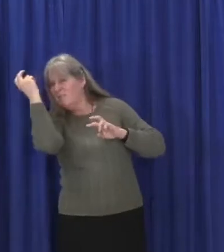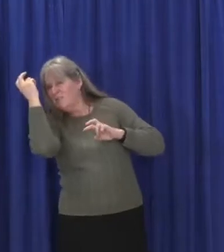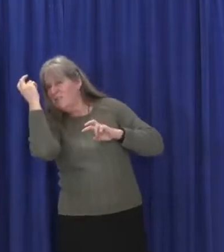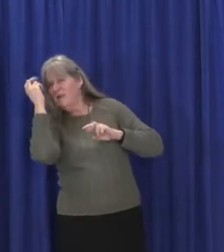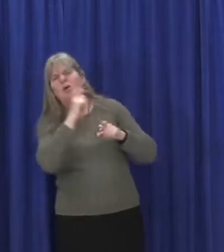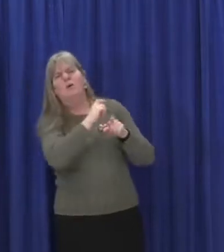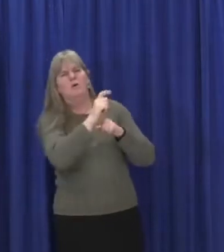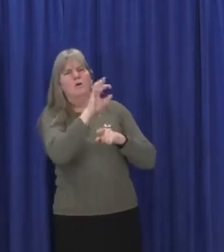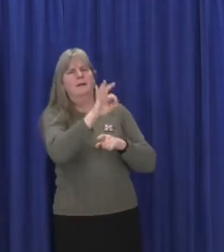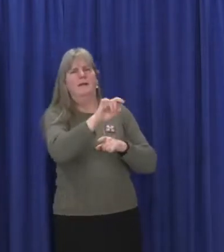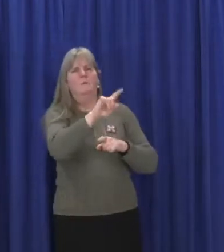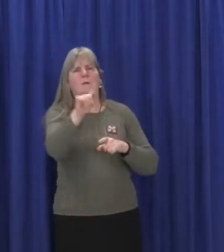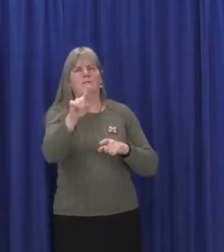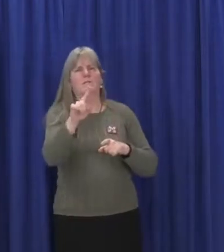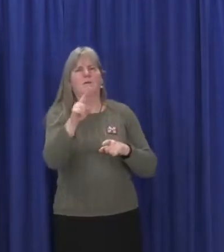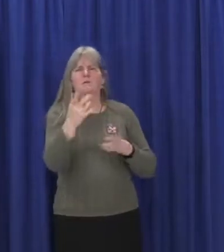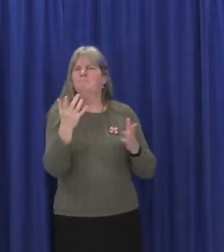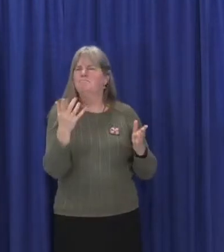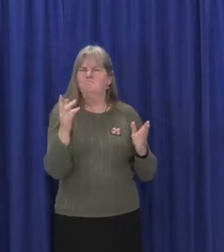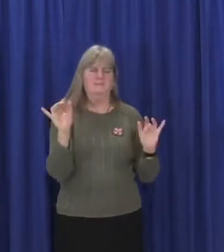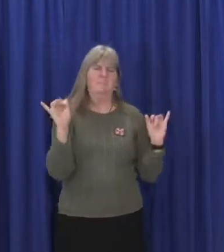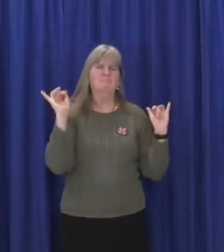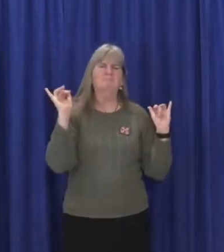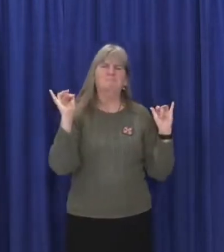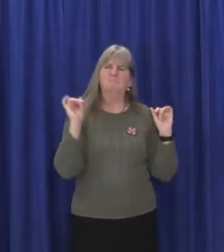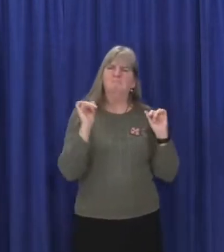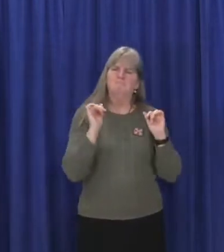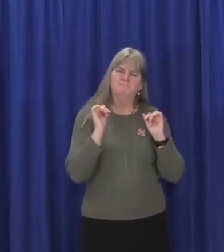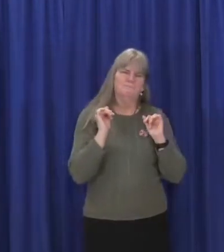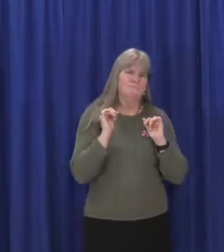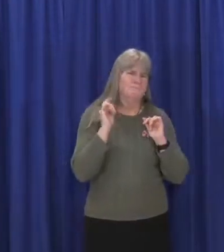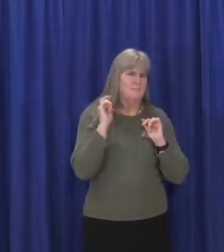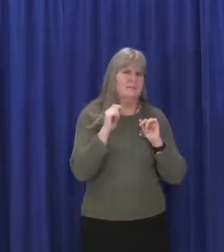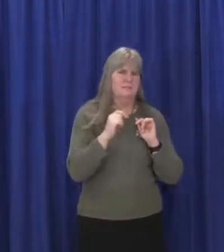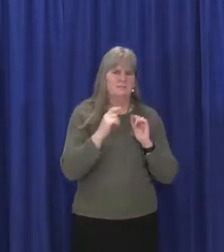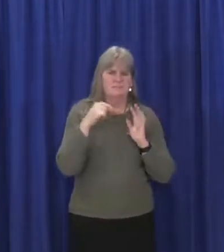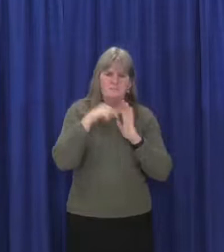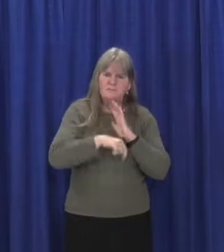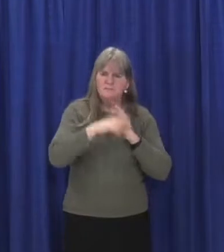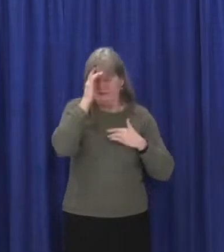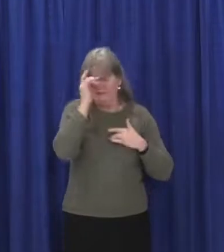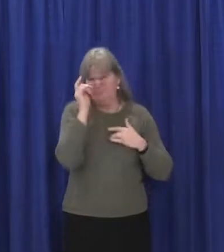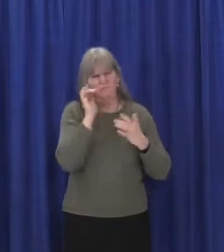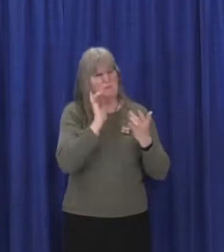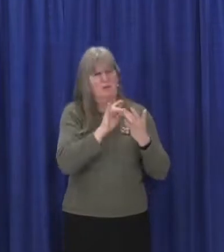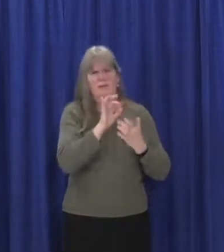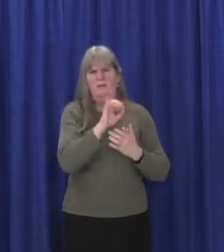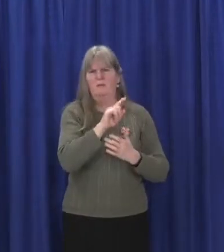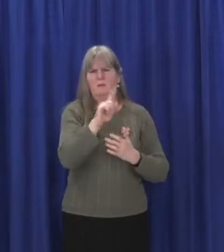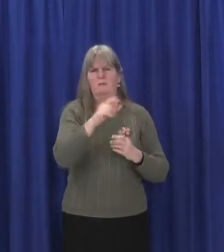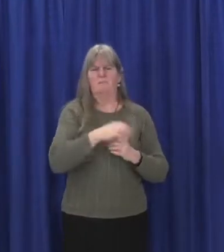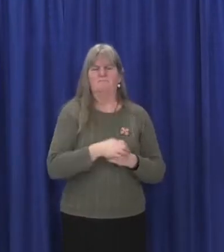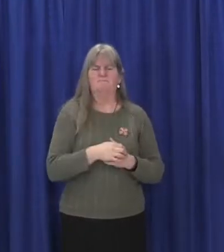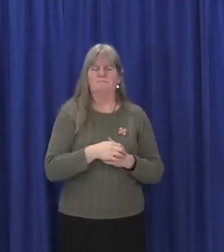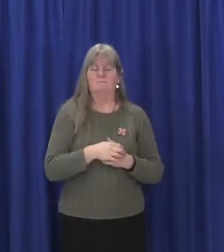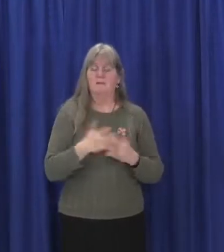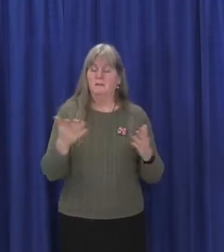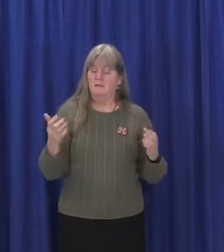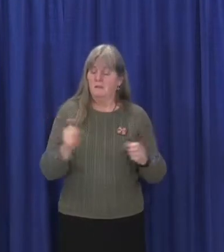This is the same as it's always been. As we navigate this current wave of the pandemic, I want